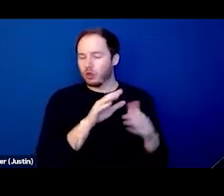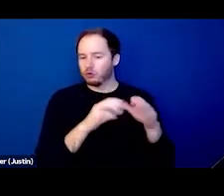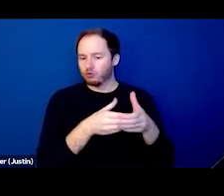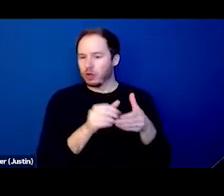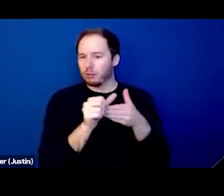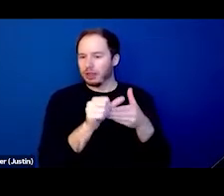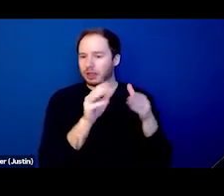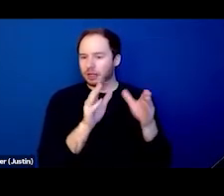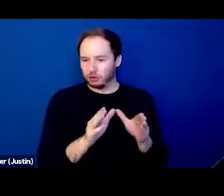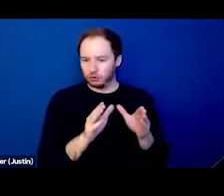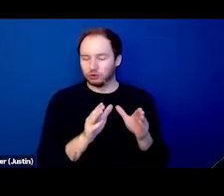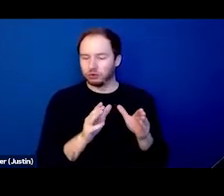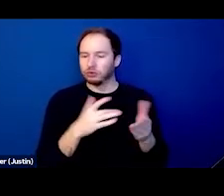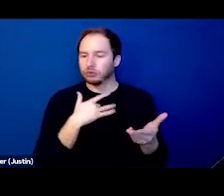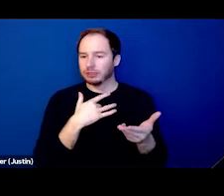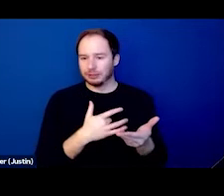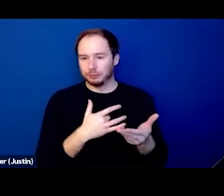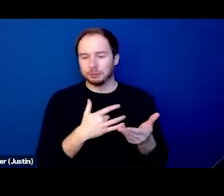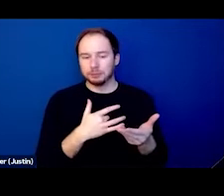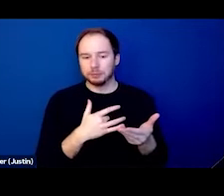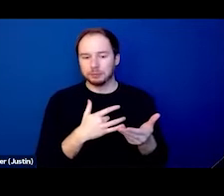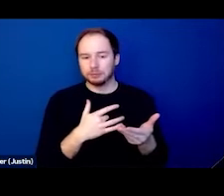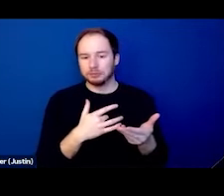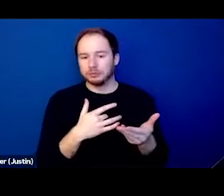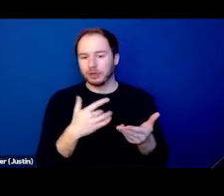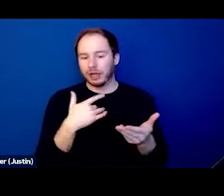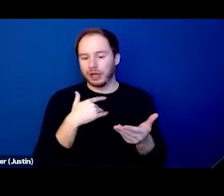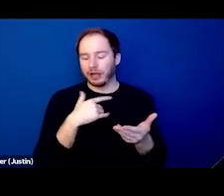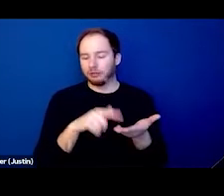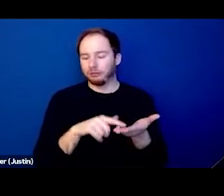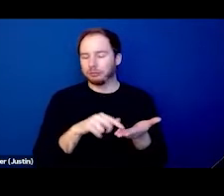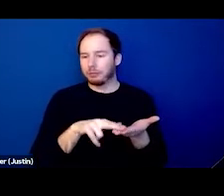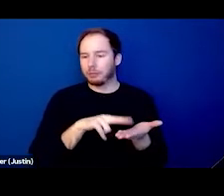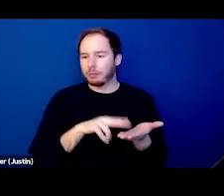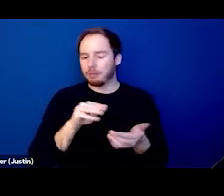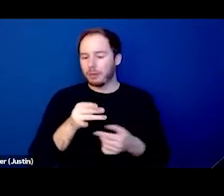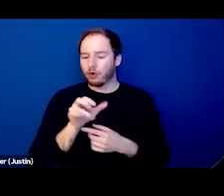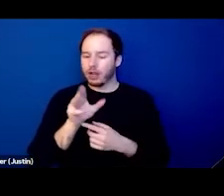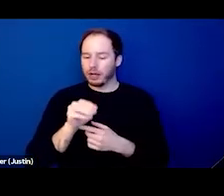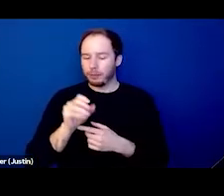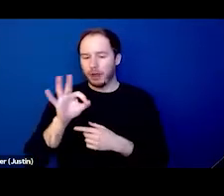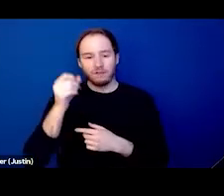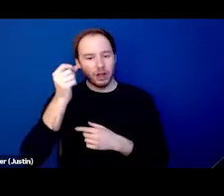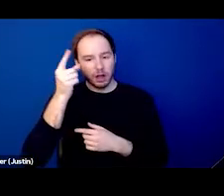and that will entail like a memorandum of understanding or a cooperative agreement,